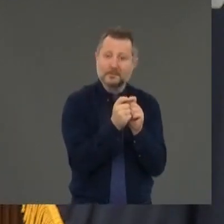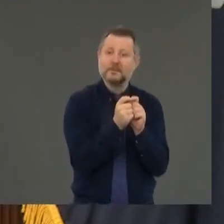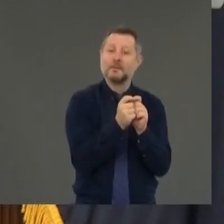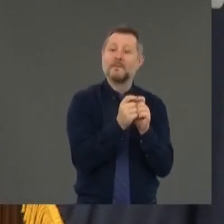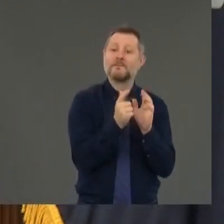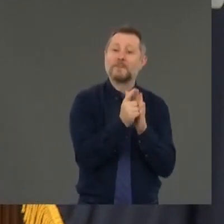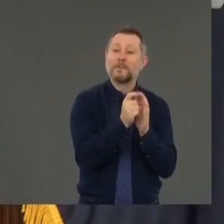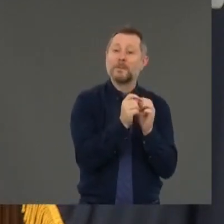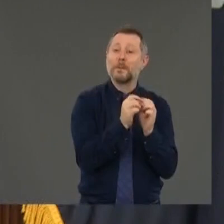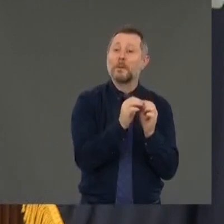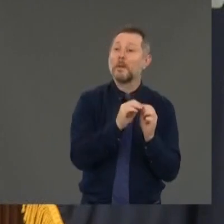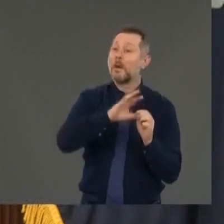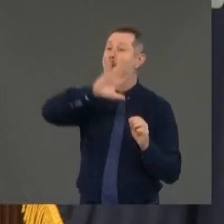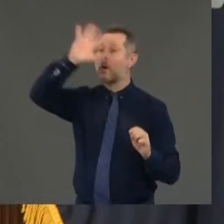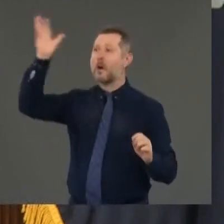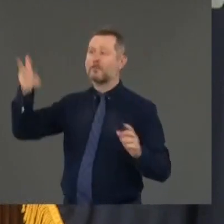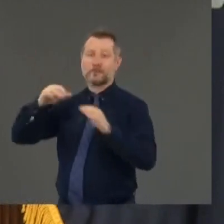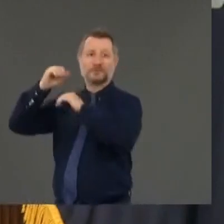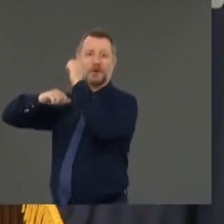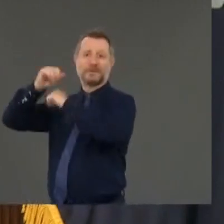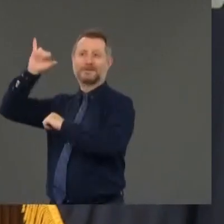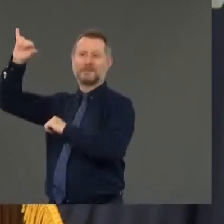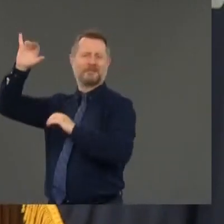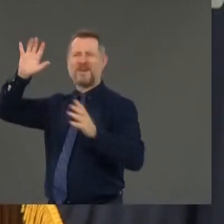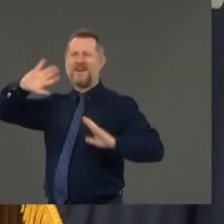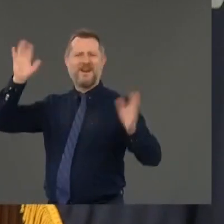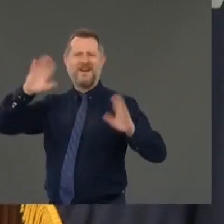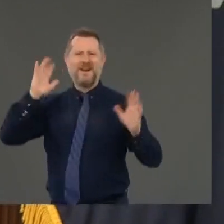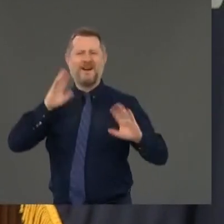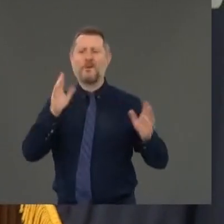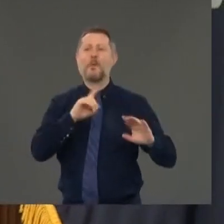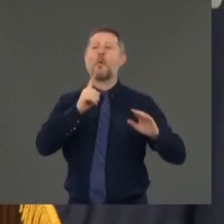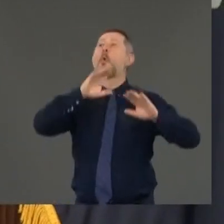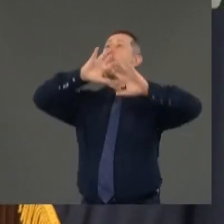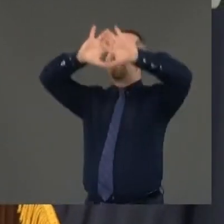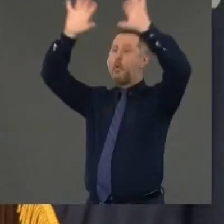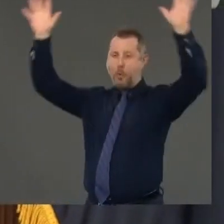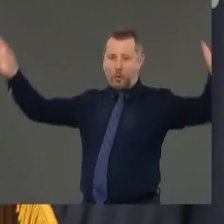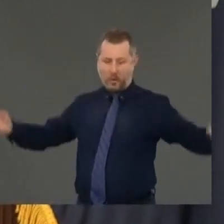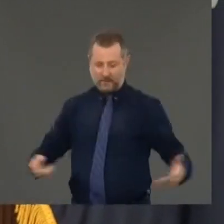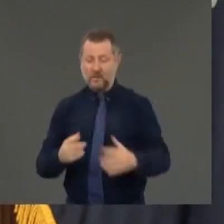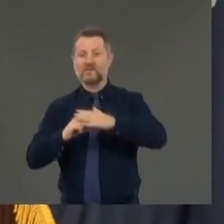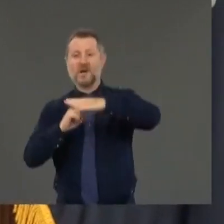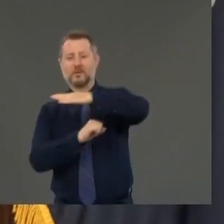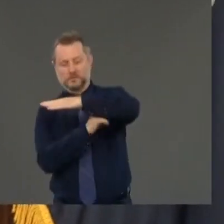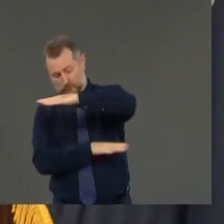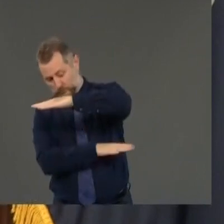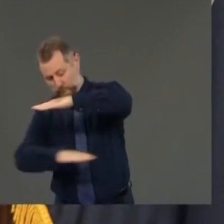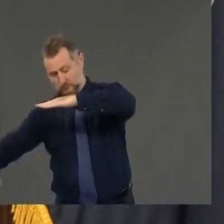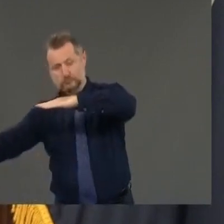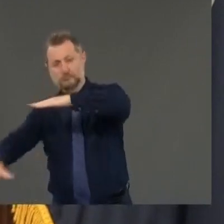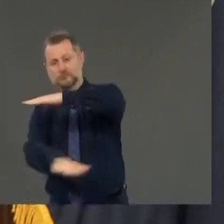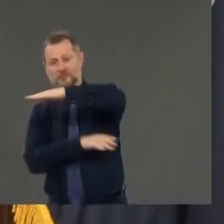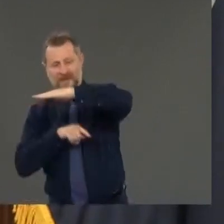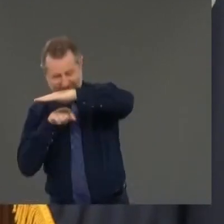TO MAKE ONE LITTLE CHANGE IN THE STRUCTURE, MY POINT IS